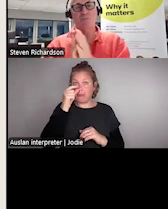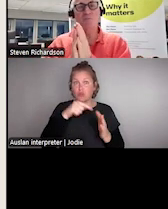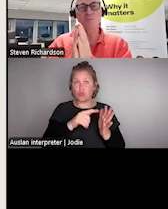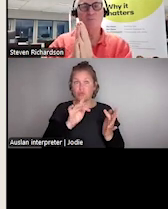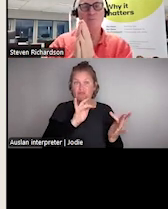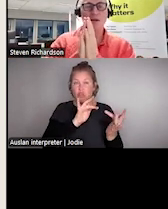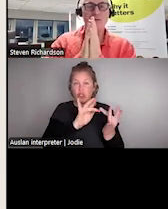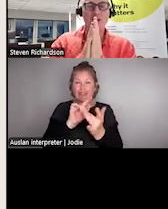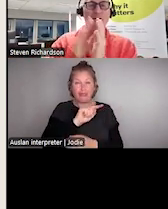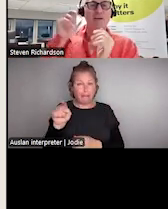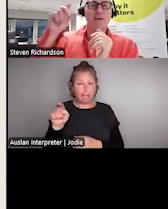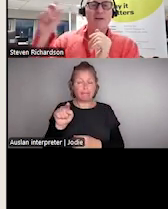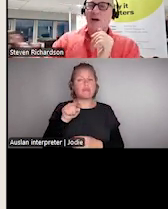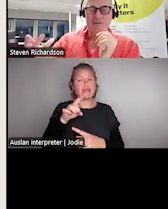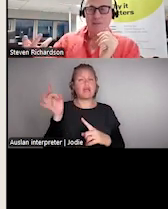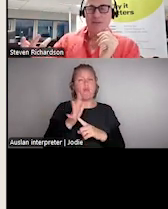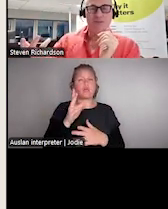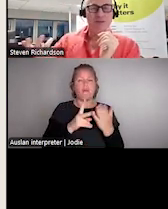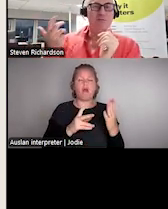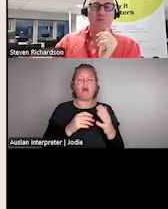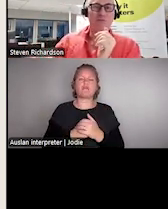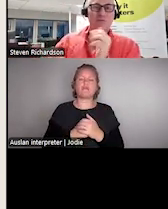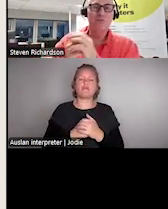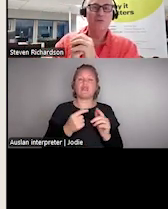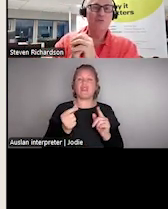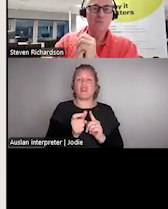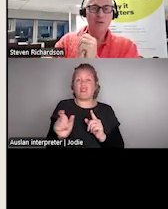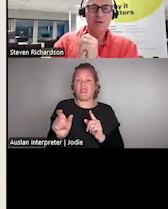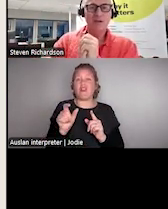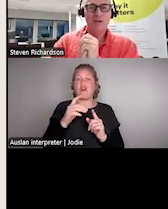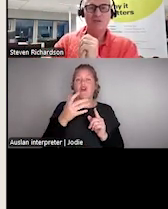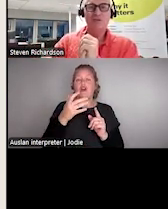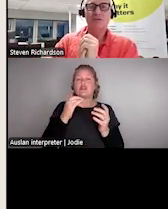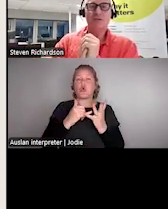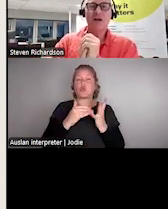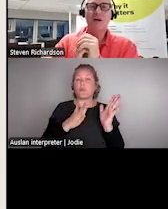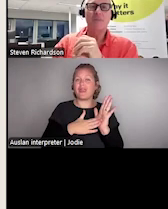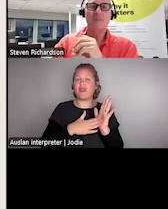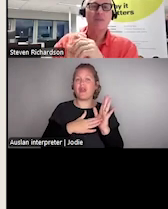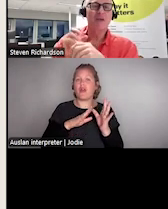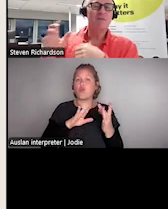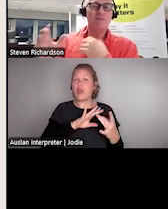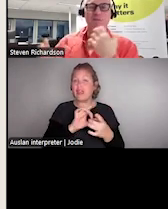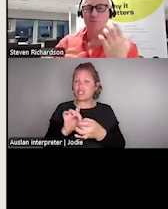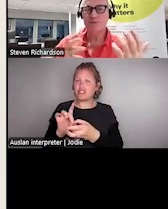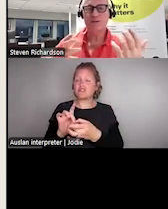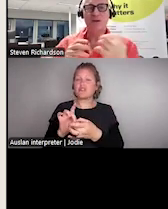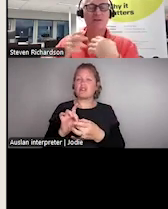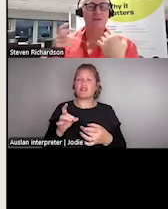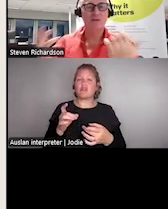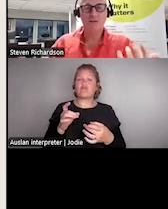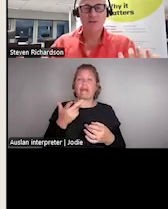important part of that. A subset of that is your social media connections. If you have a website,